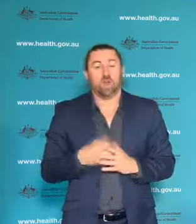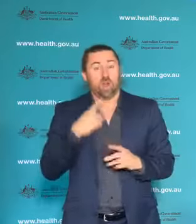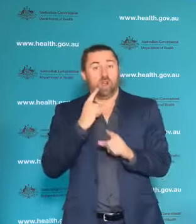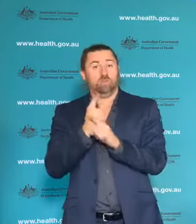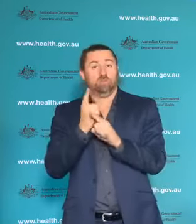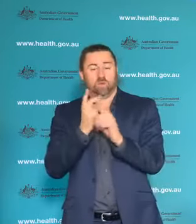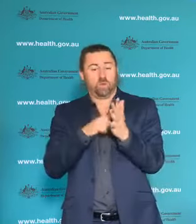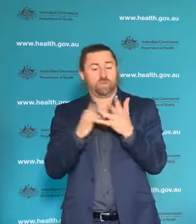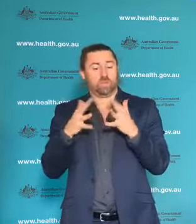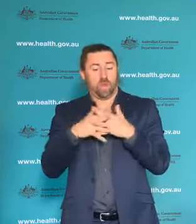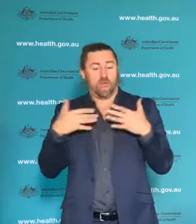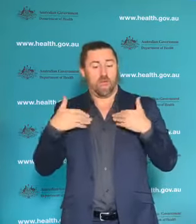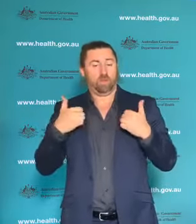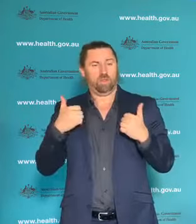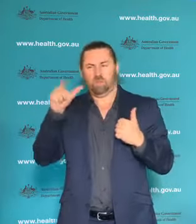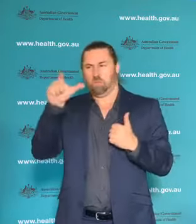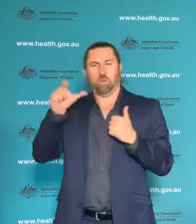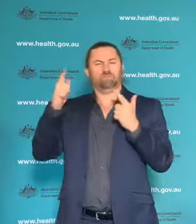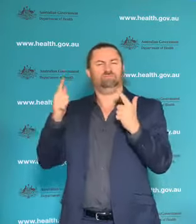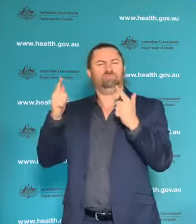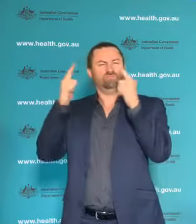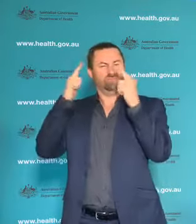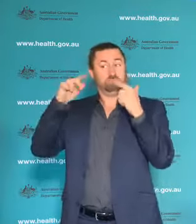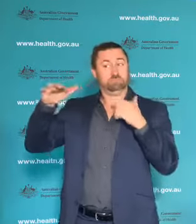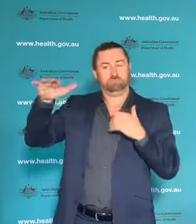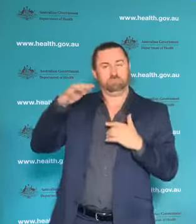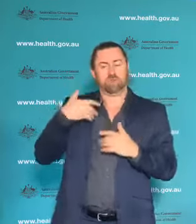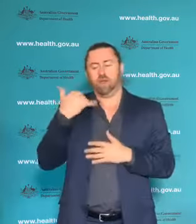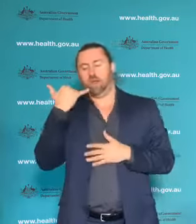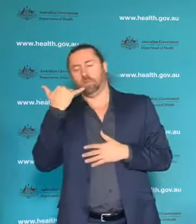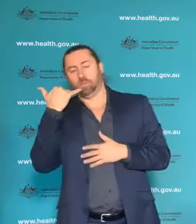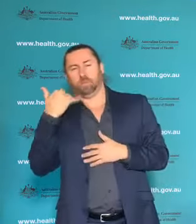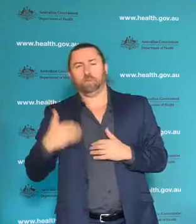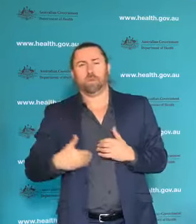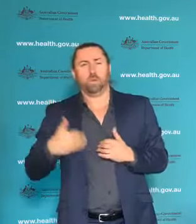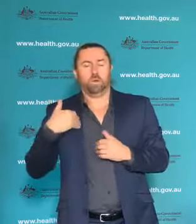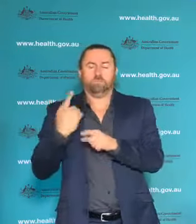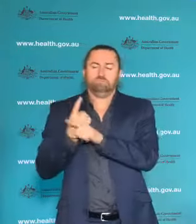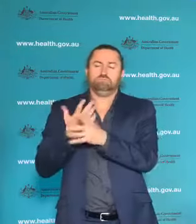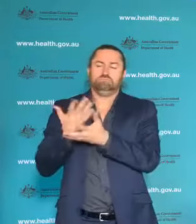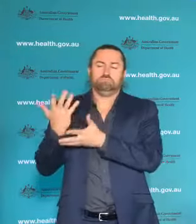earlier today about this particular person